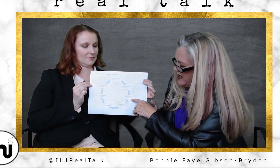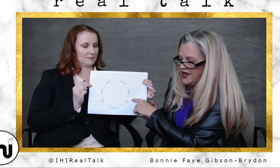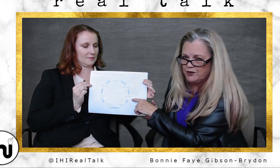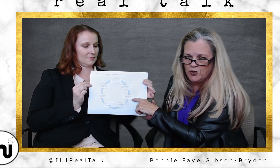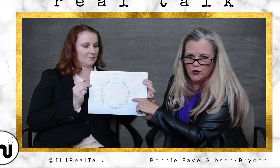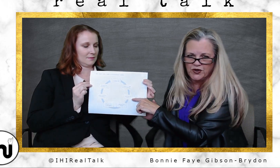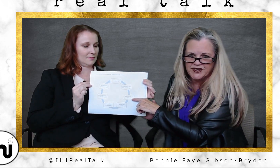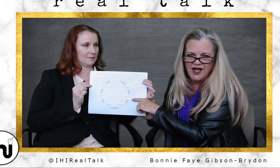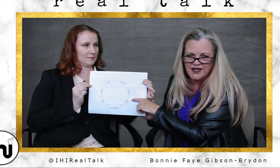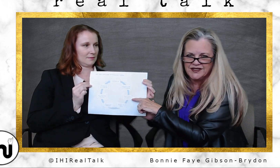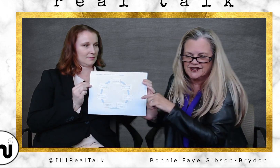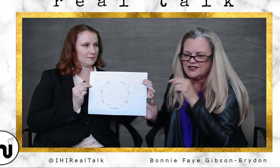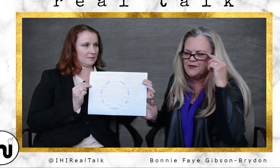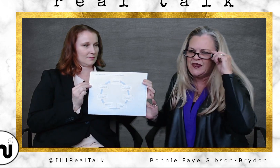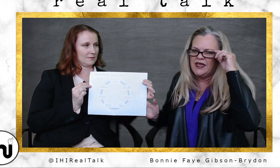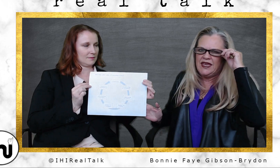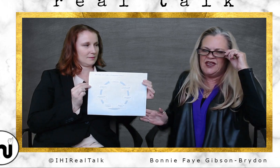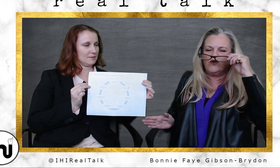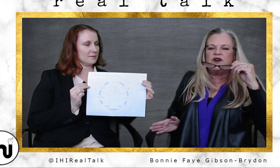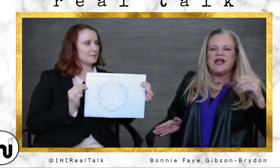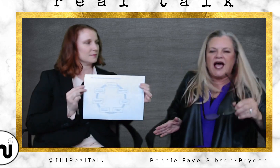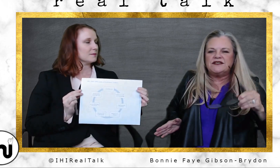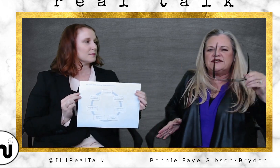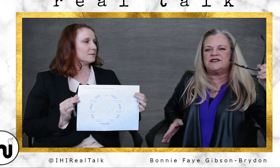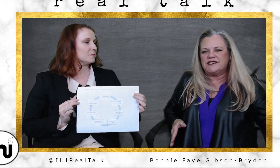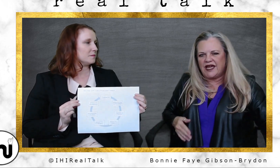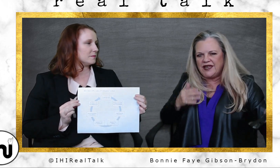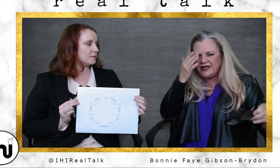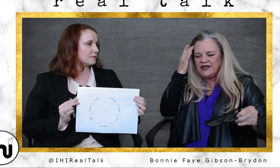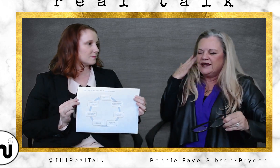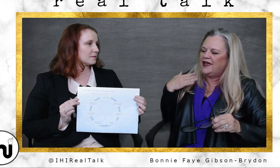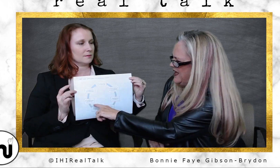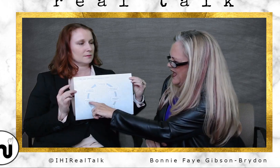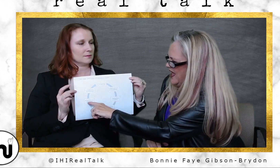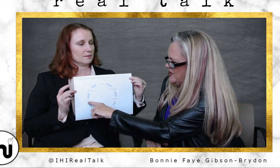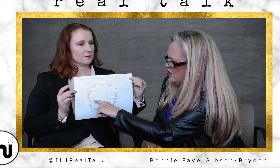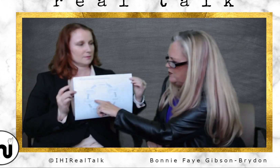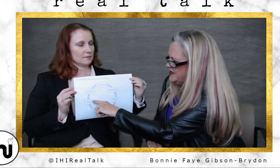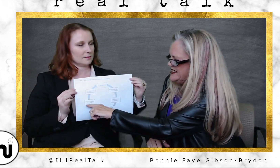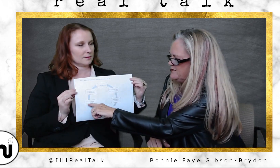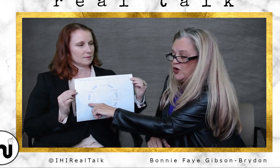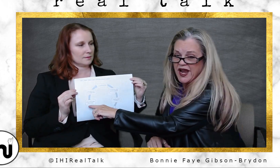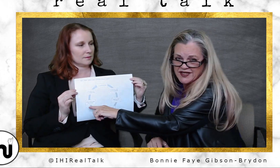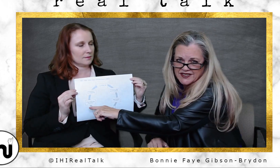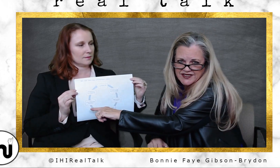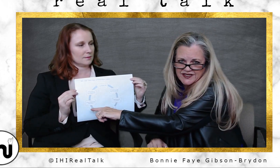Appropriate Conduct. If we're not studying Ethical Business Practices, if